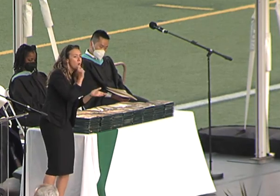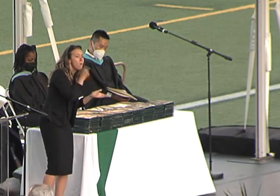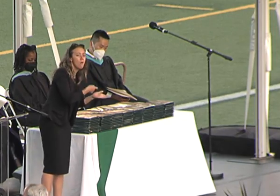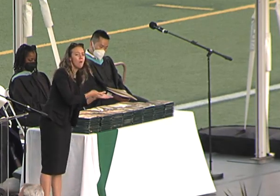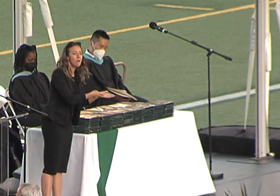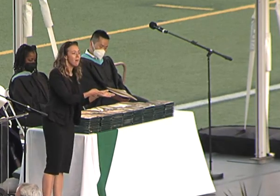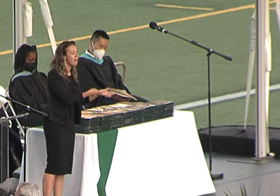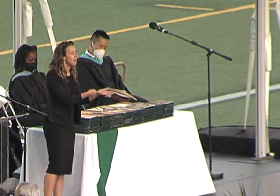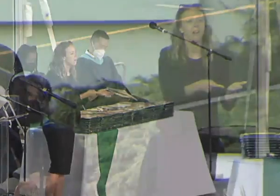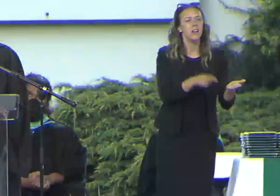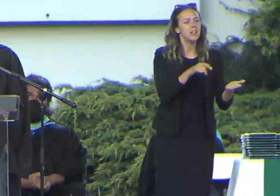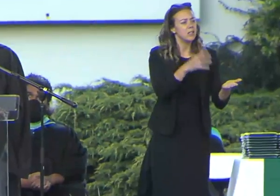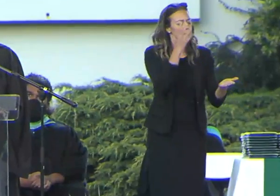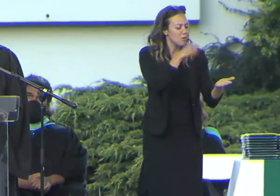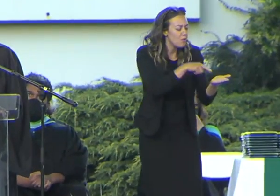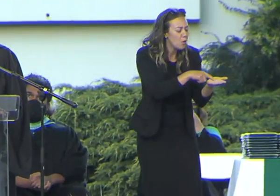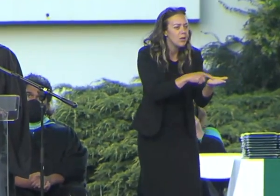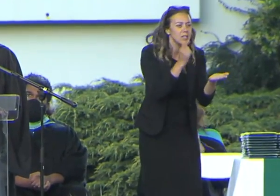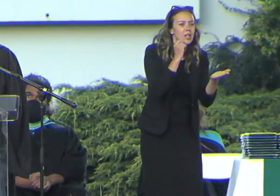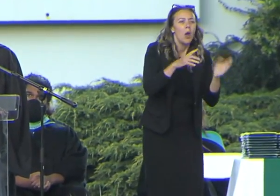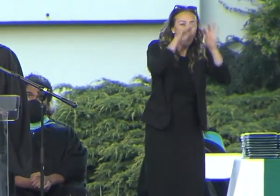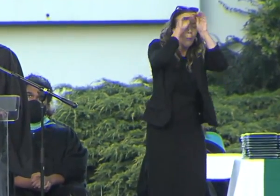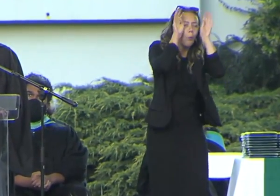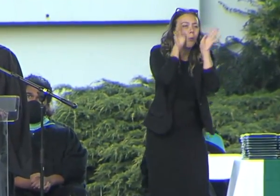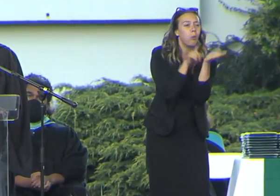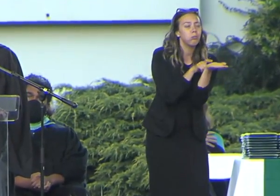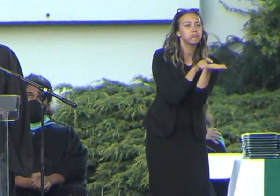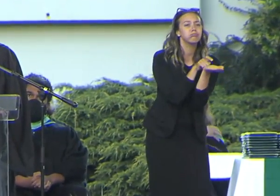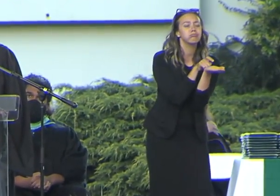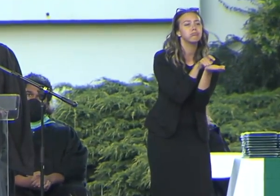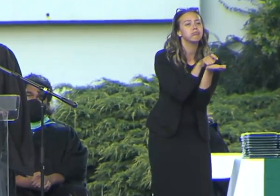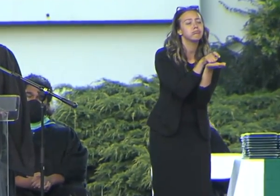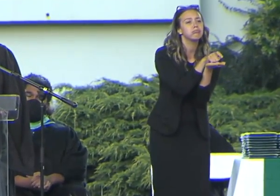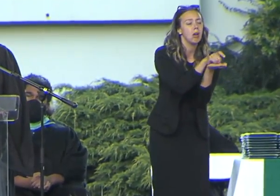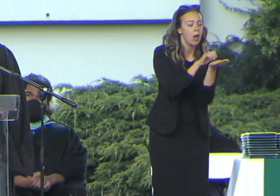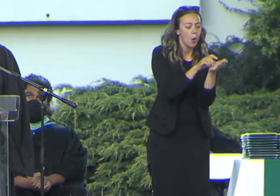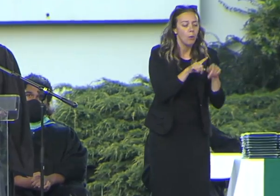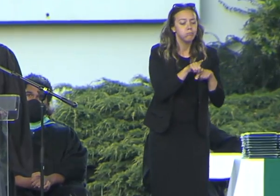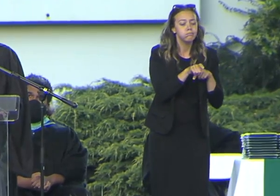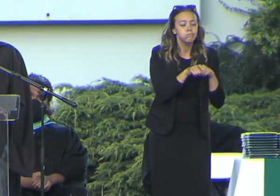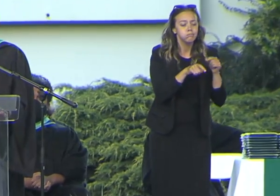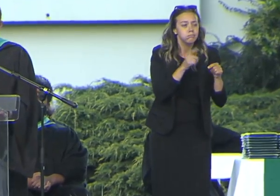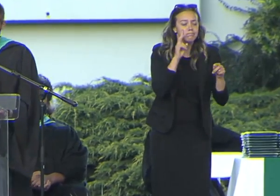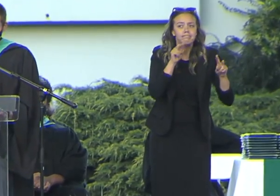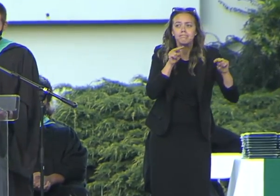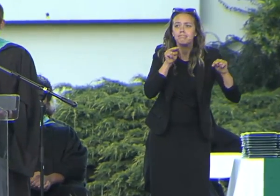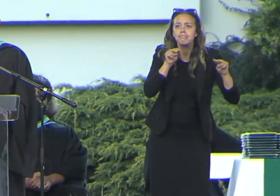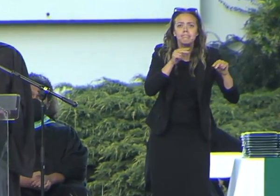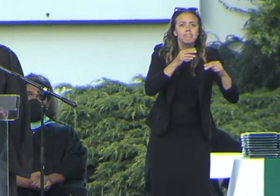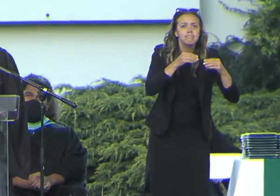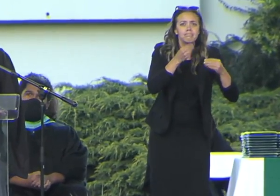They appreciate that furry little creature the slow and methodical movement the youthful stage